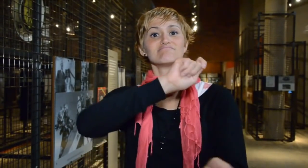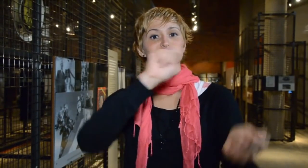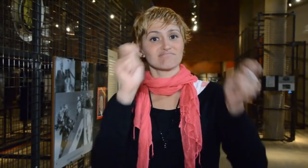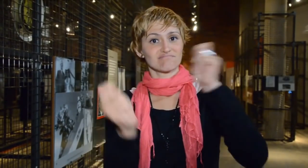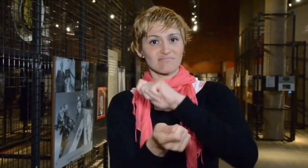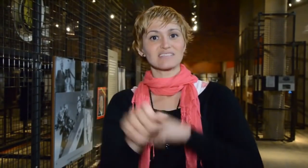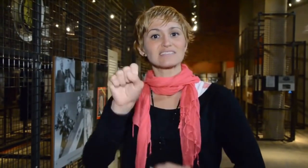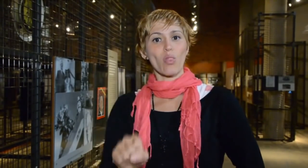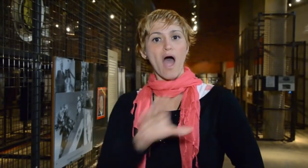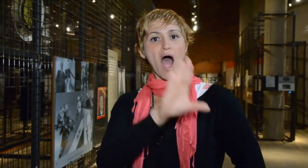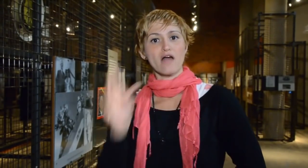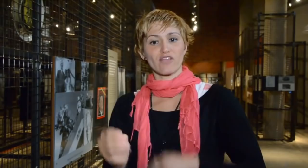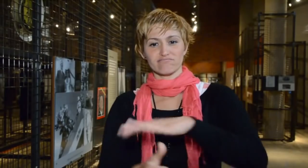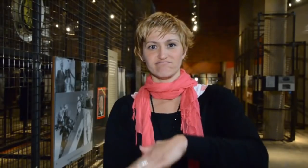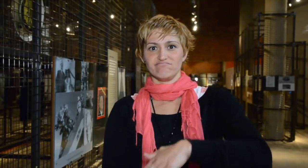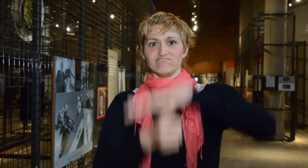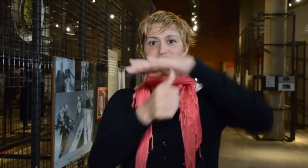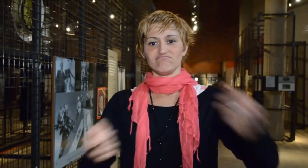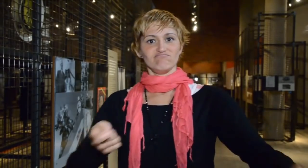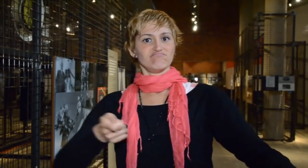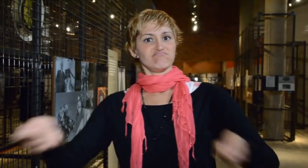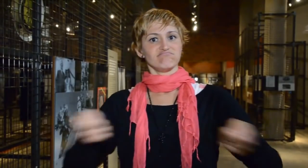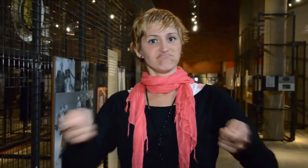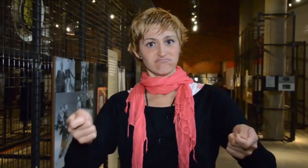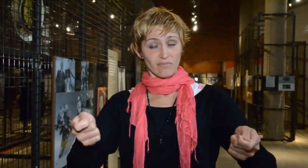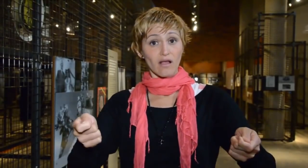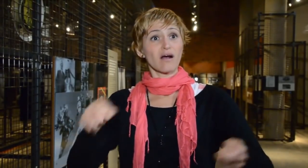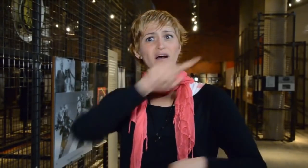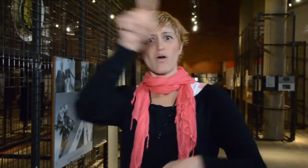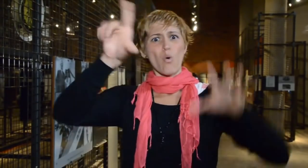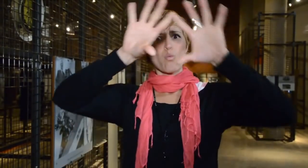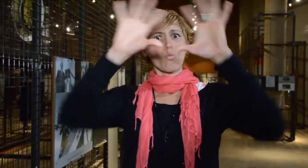was elected the Prime Minister of South Africa.